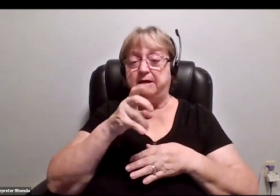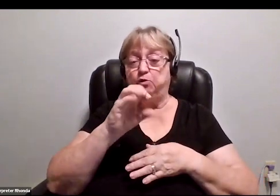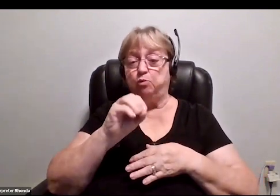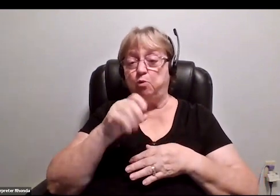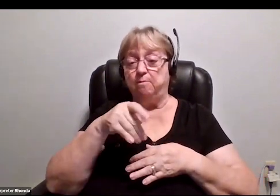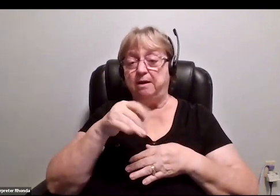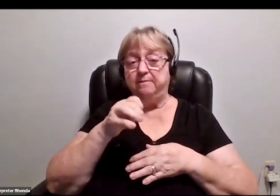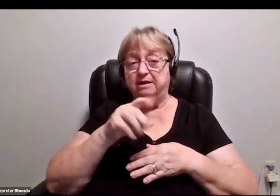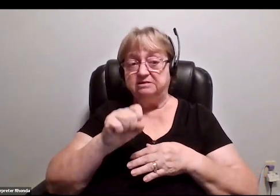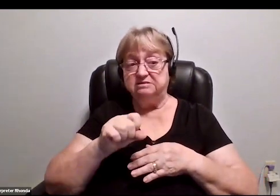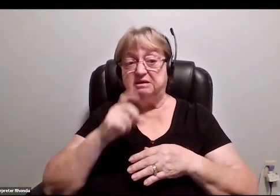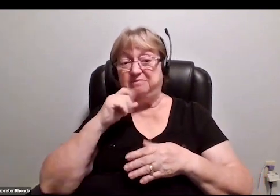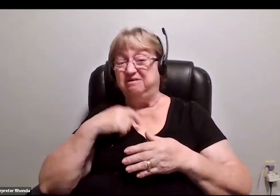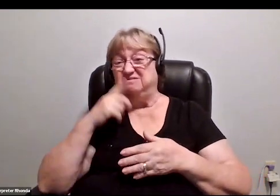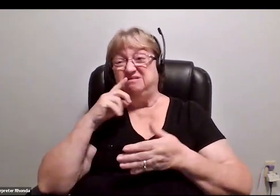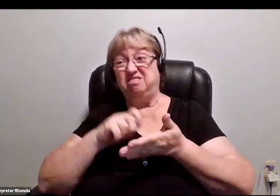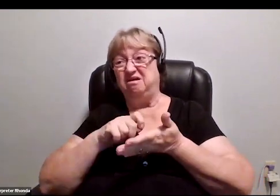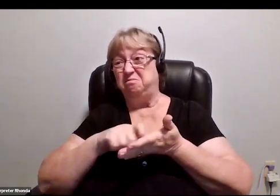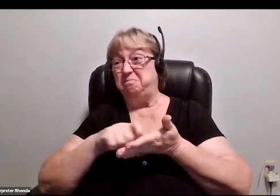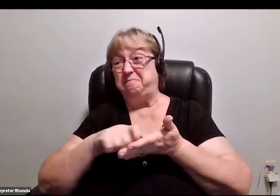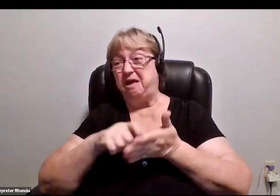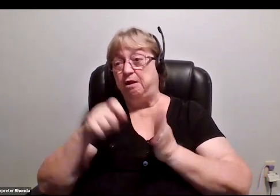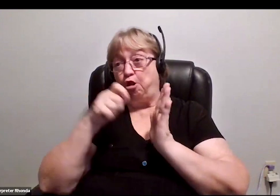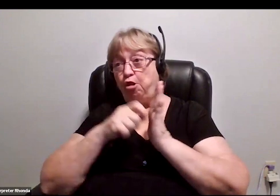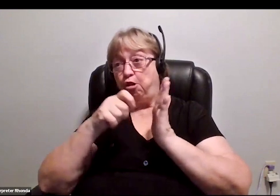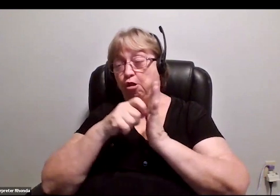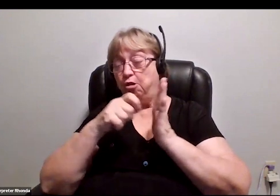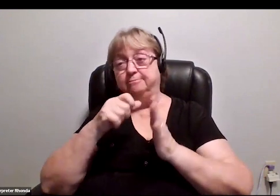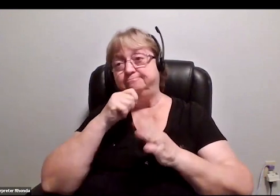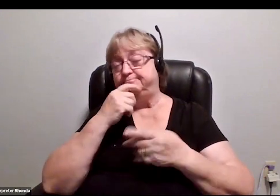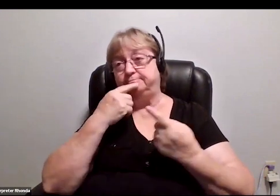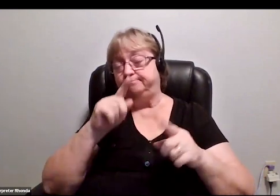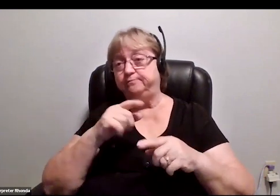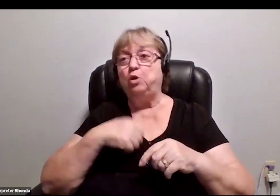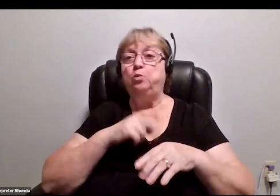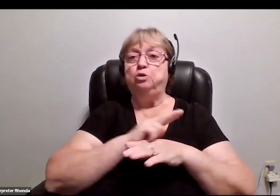Since our PENfriend labels didn't work, we tried out using braille laundry tags with numbers on them.